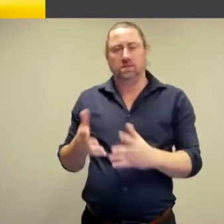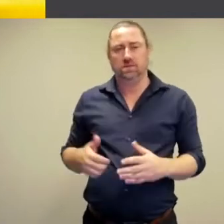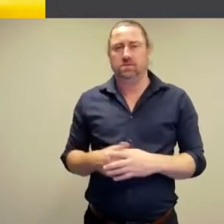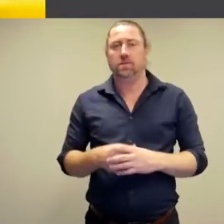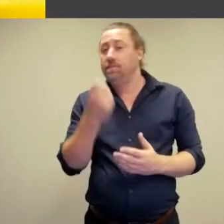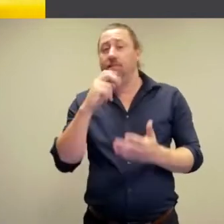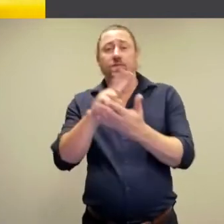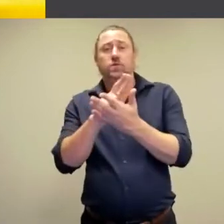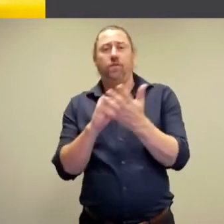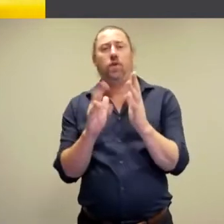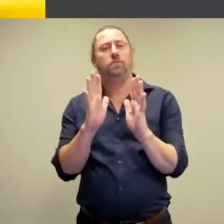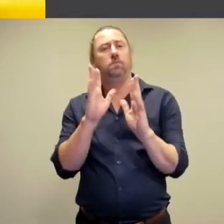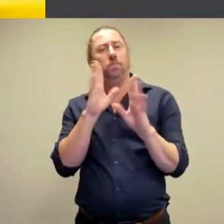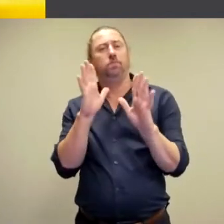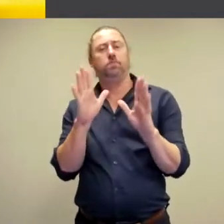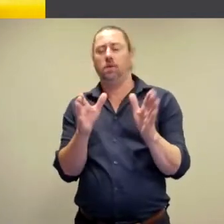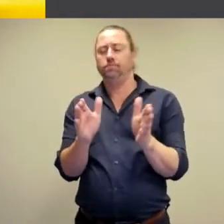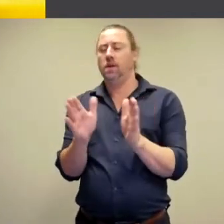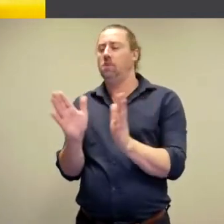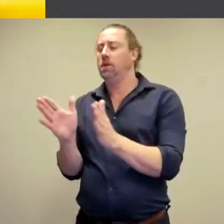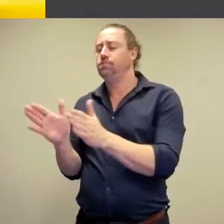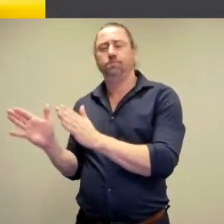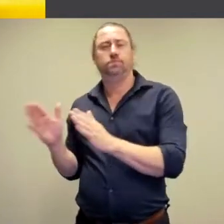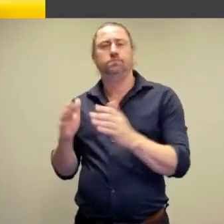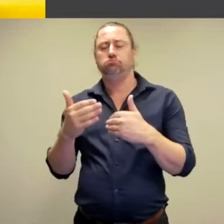ordered and arranged.